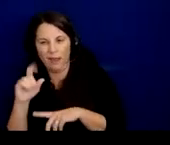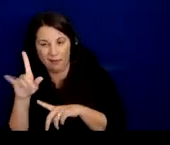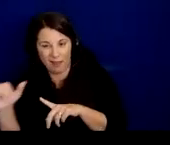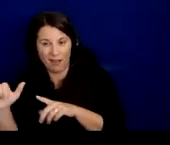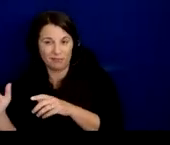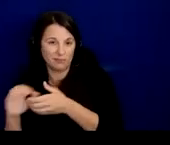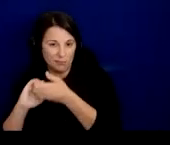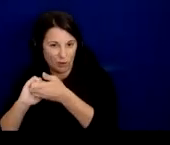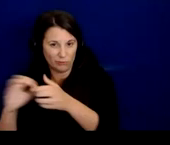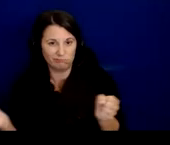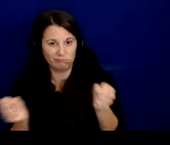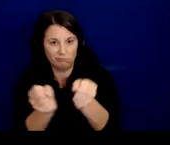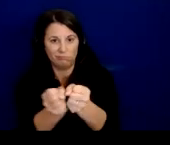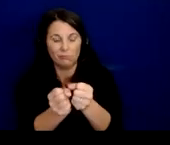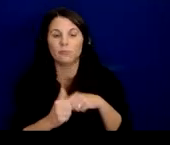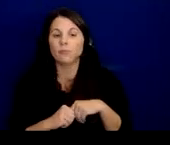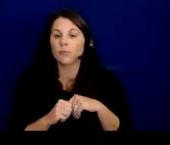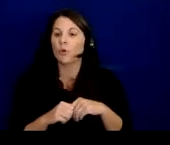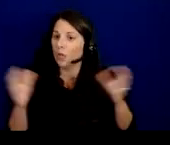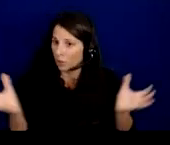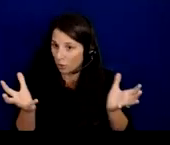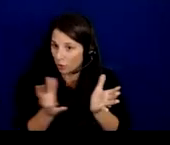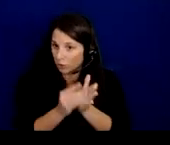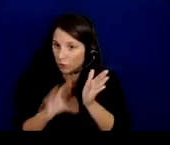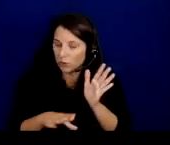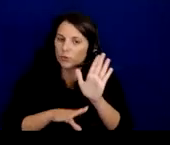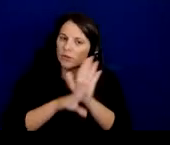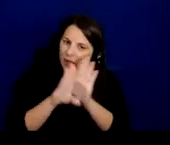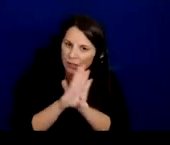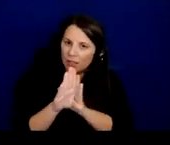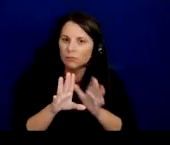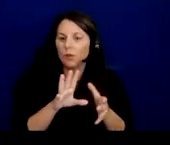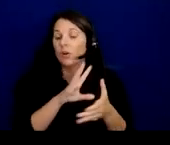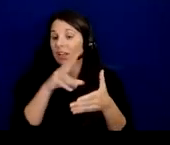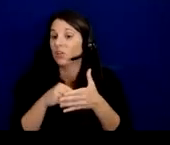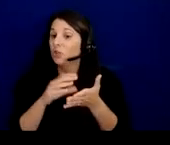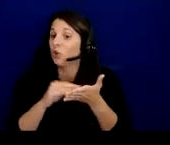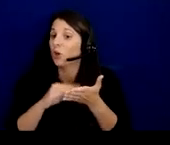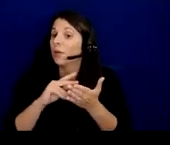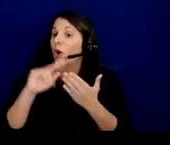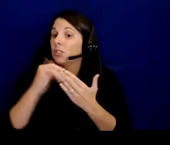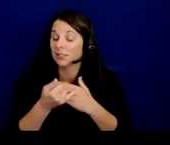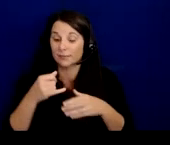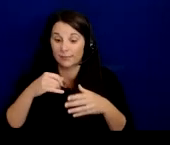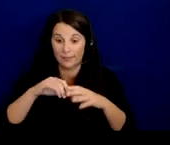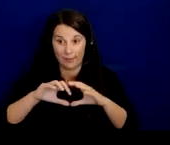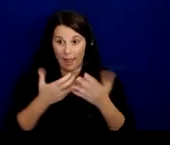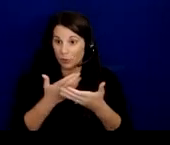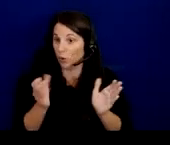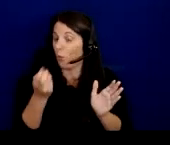to develop, engage learning projects either in the classroom or on their own. So let me give you an example of what this looks like.